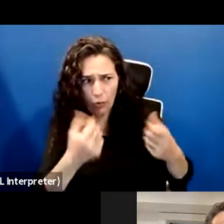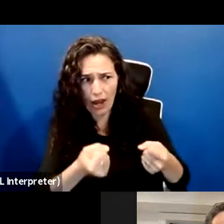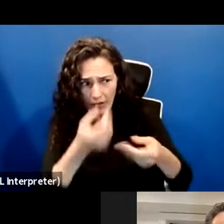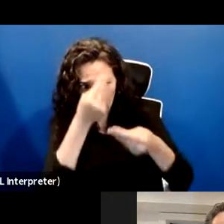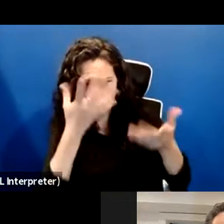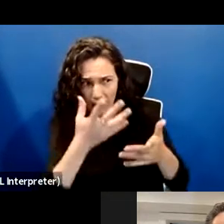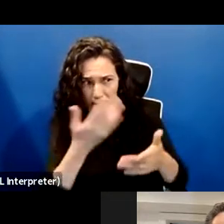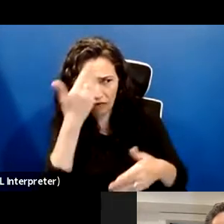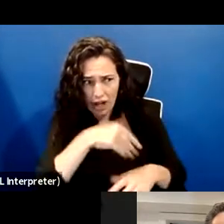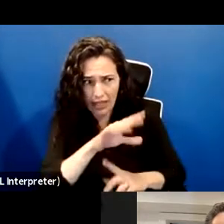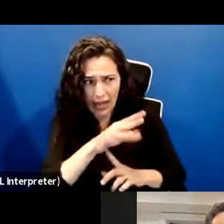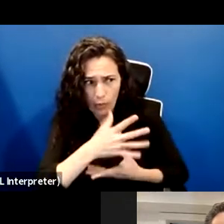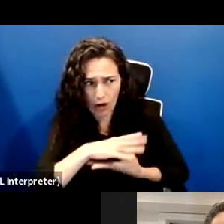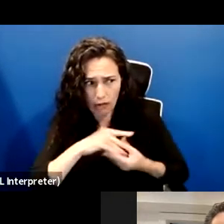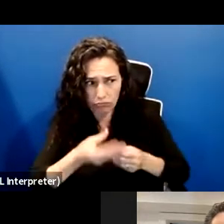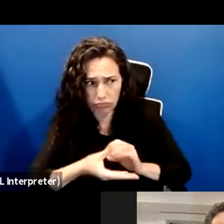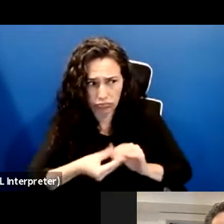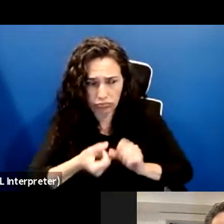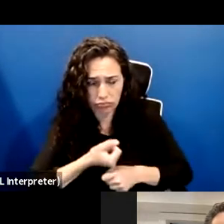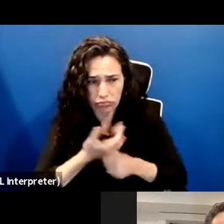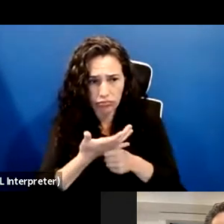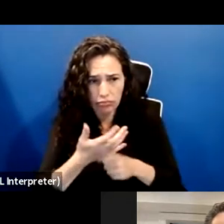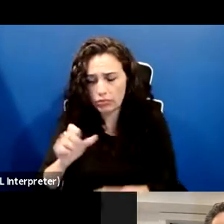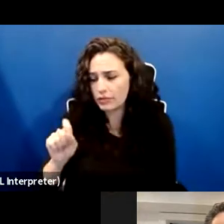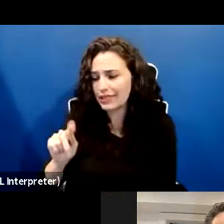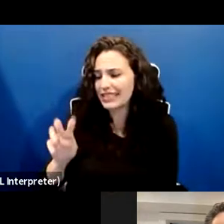I sort of, I guess sort of going off that a little bit